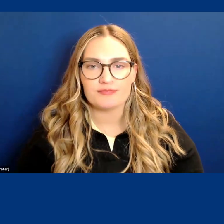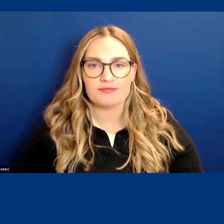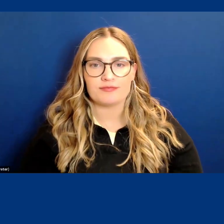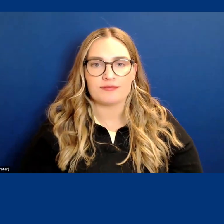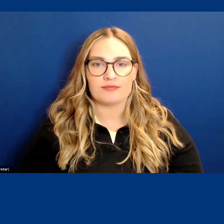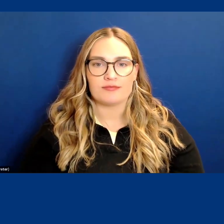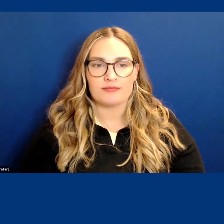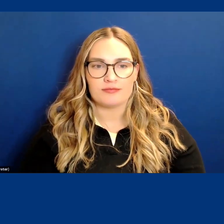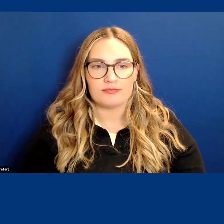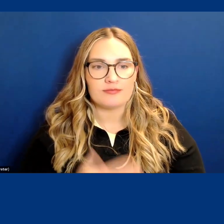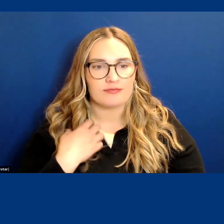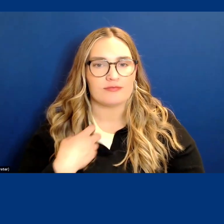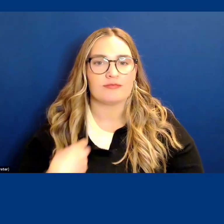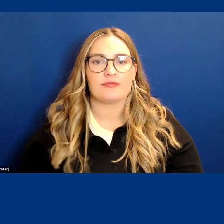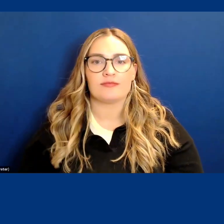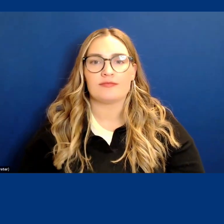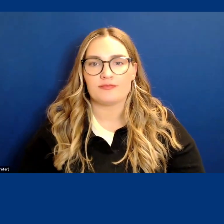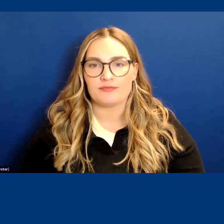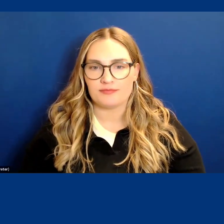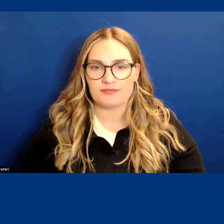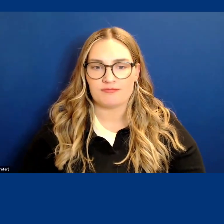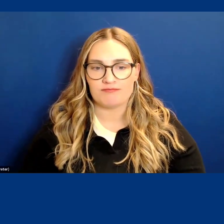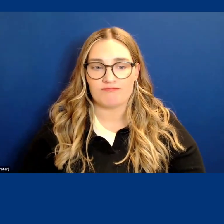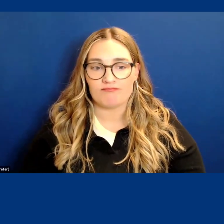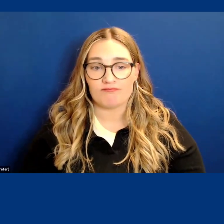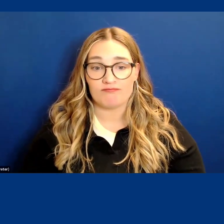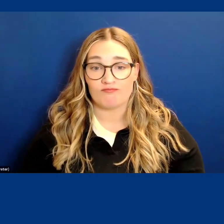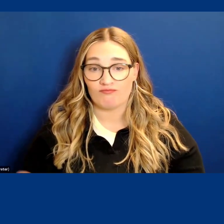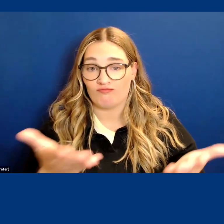i'll let you take you want to take that one brandy